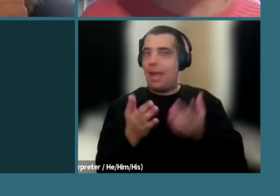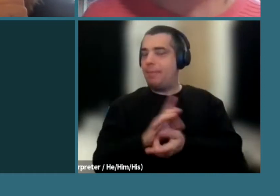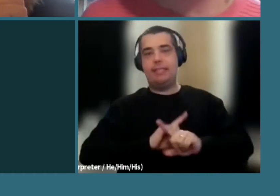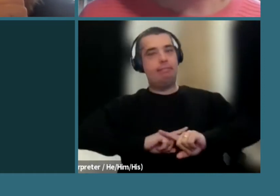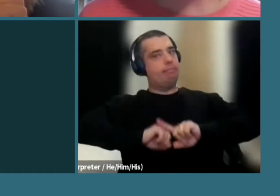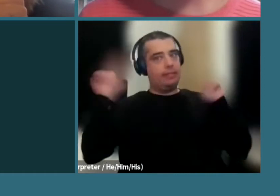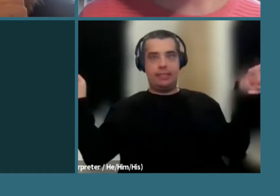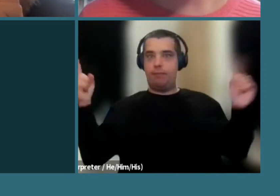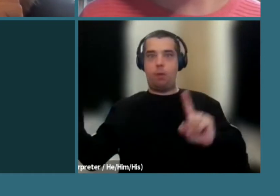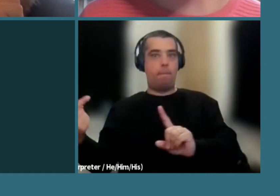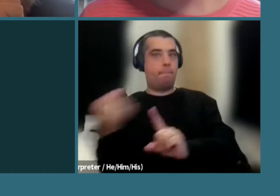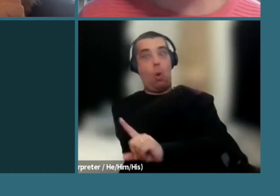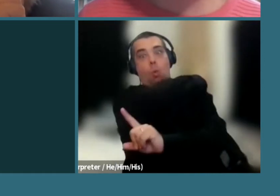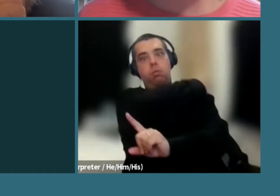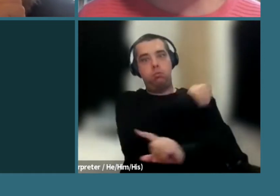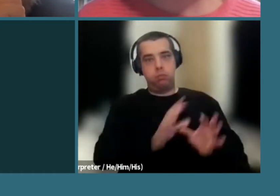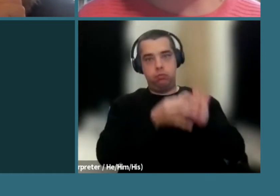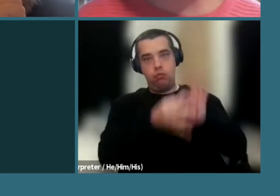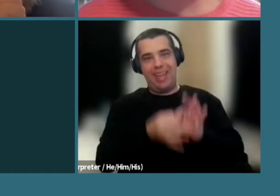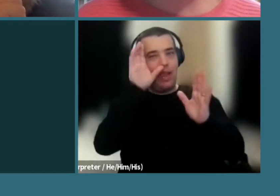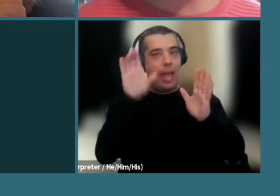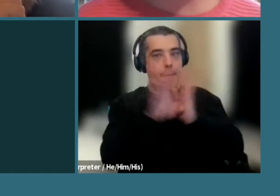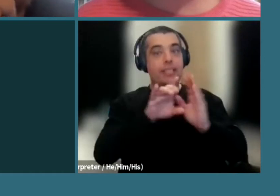the mark as far as, like, what the image is about.